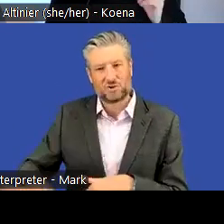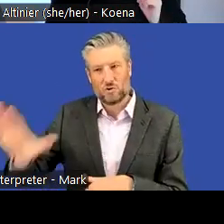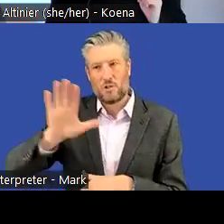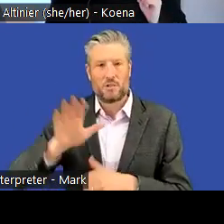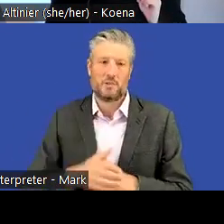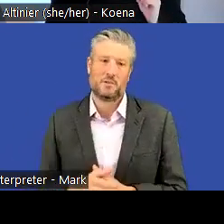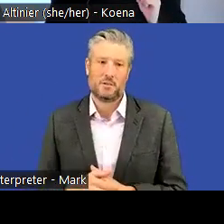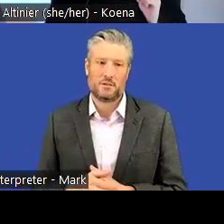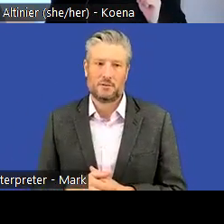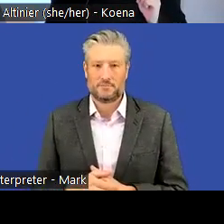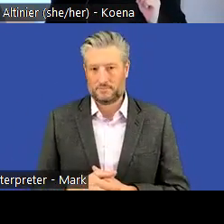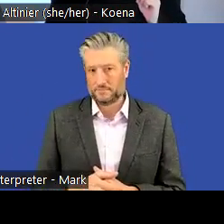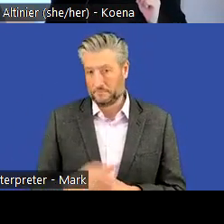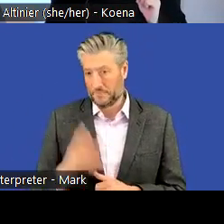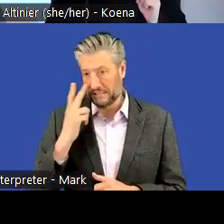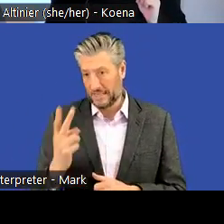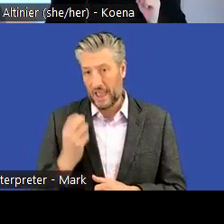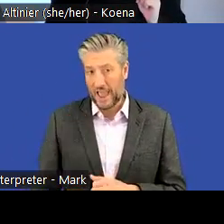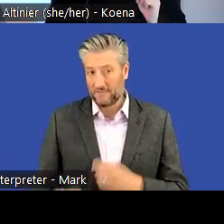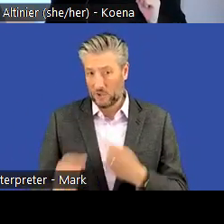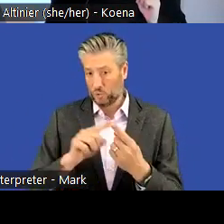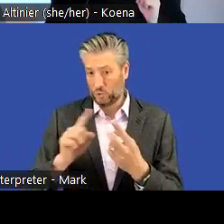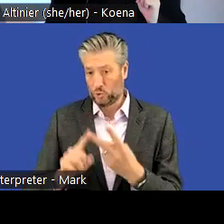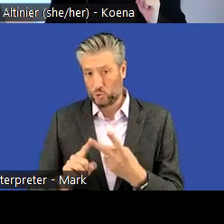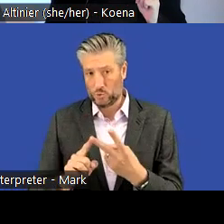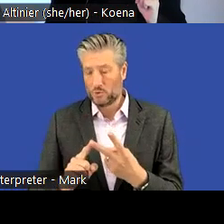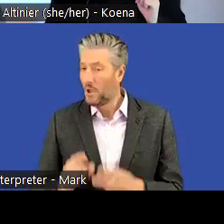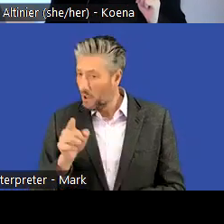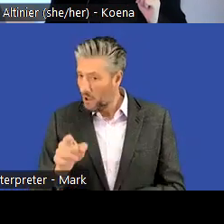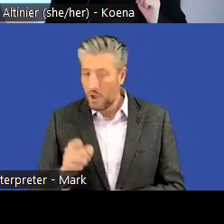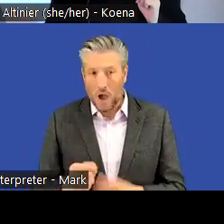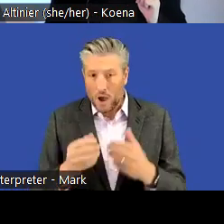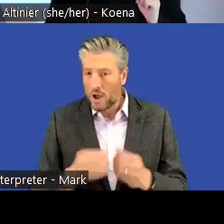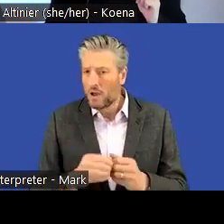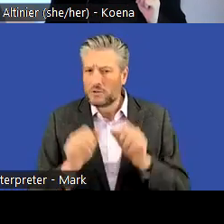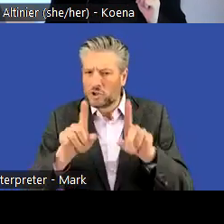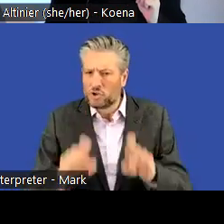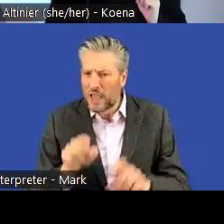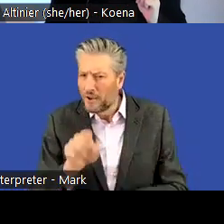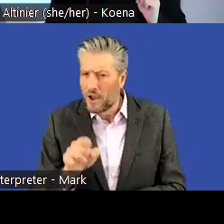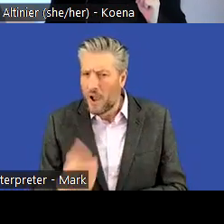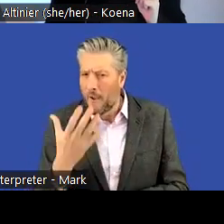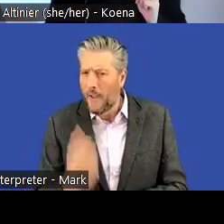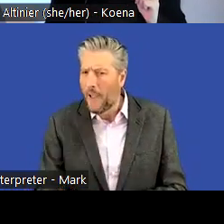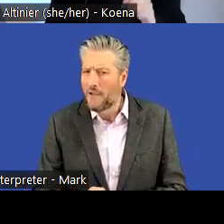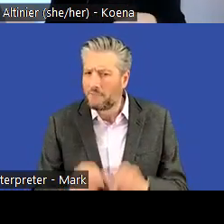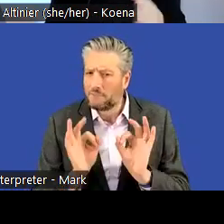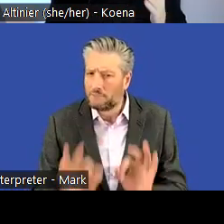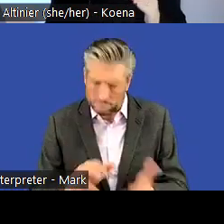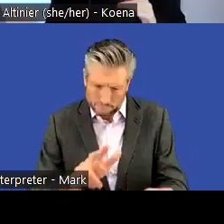The first one is the presence of a valid Accessibility Statement that is less than three years old,